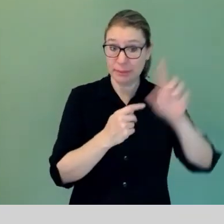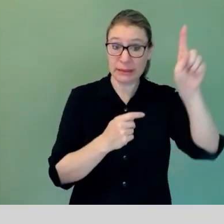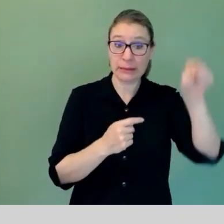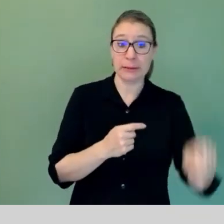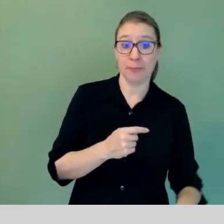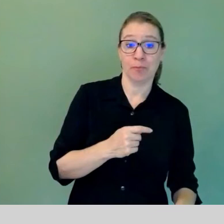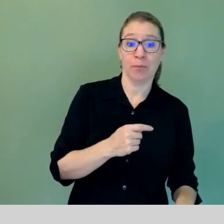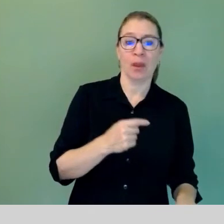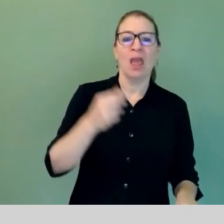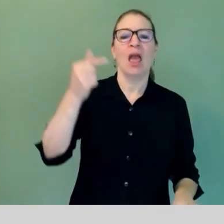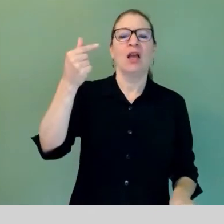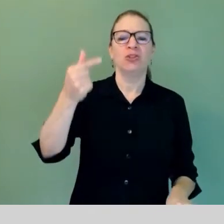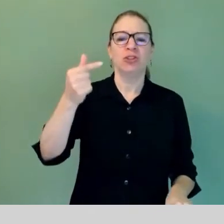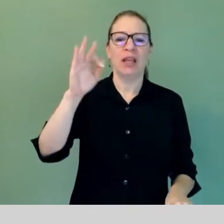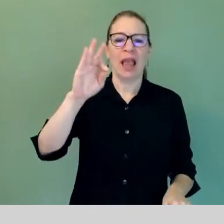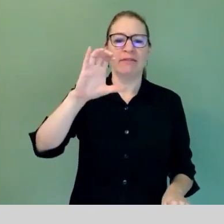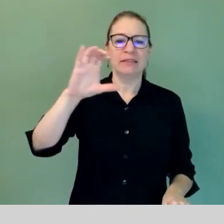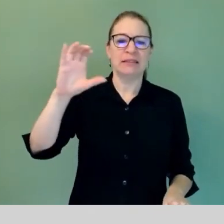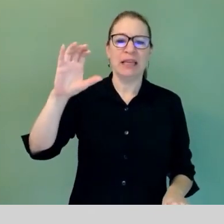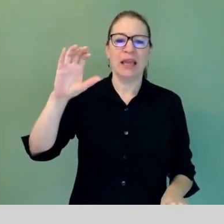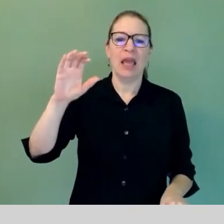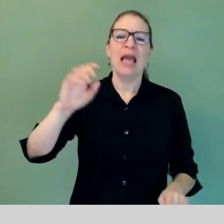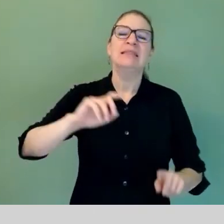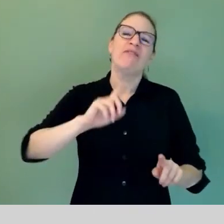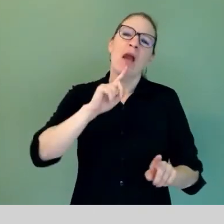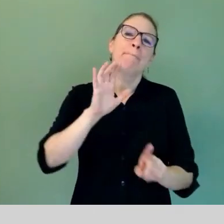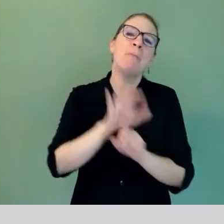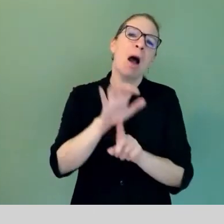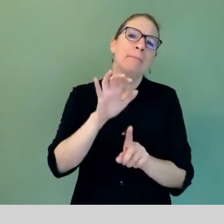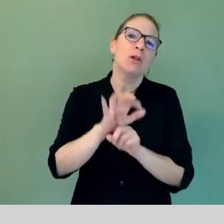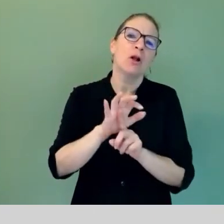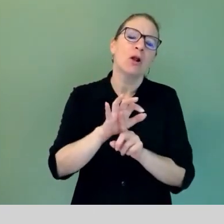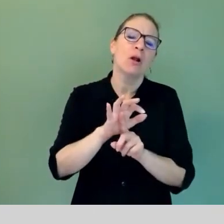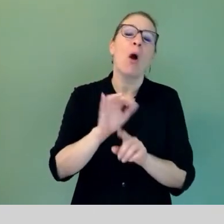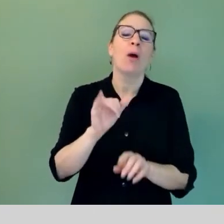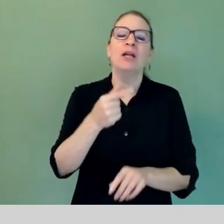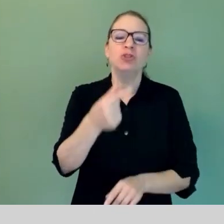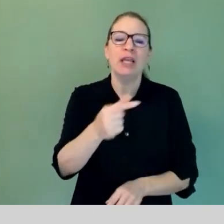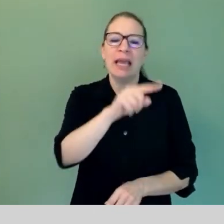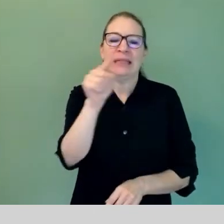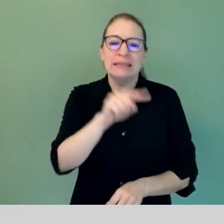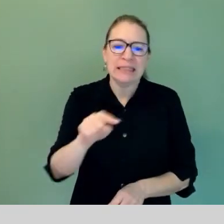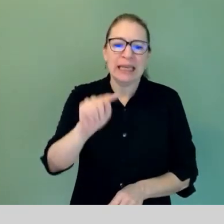It's the GTZAN dataset. It's a very popular data set. Link will be in the resources slide.